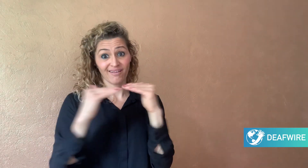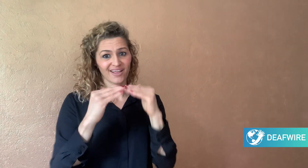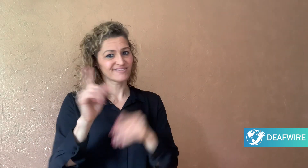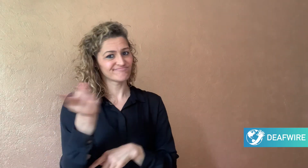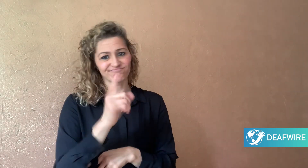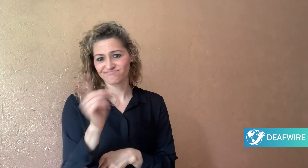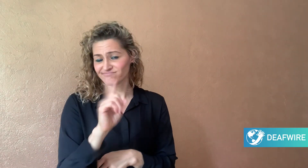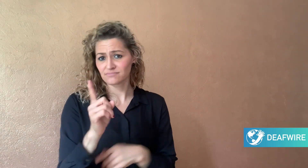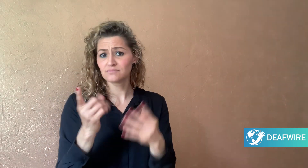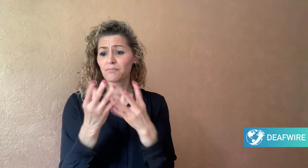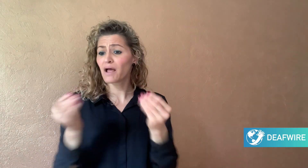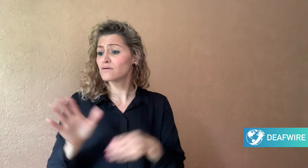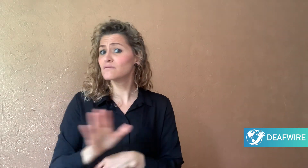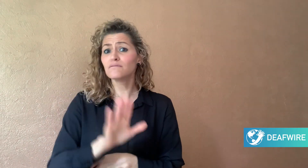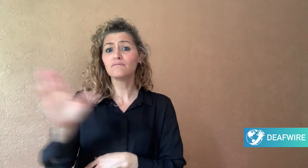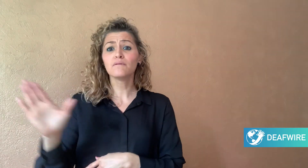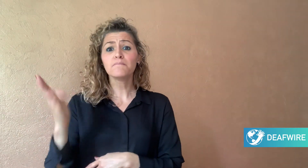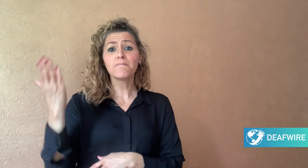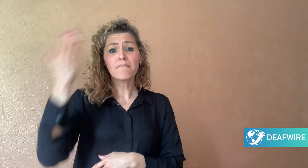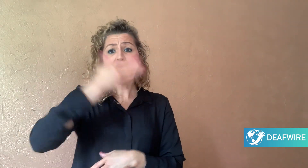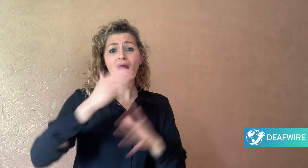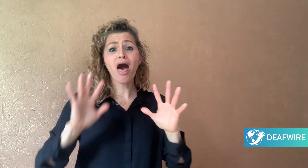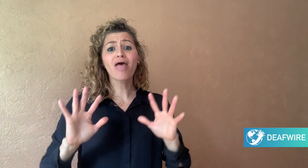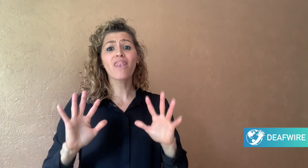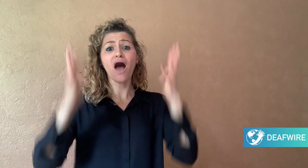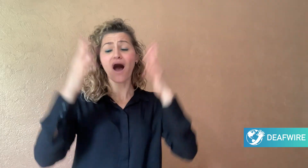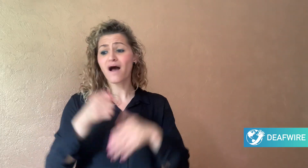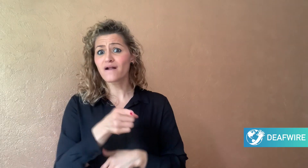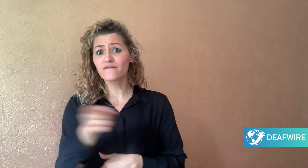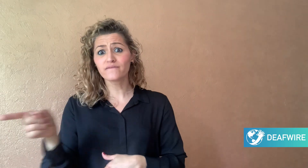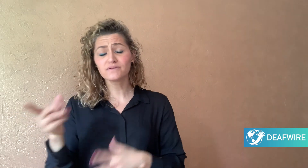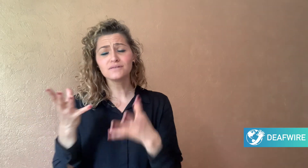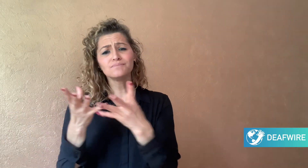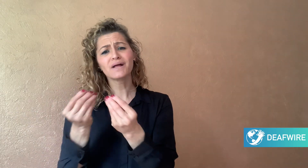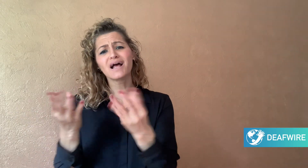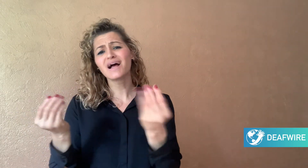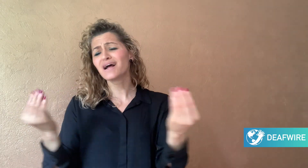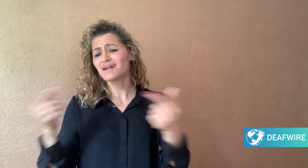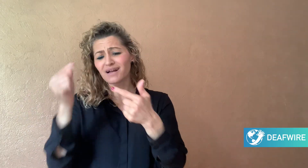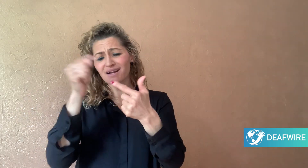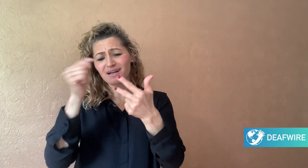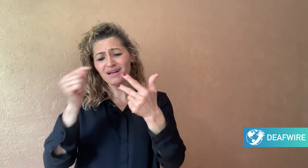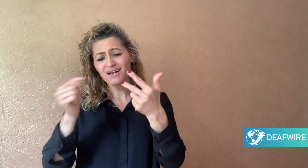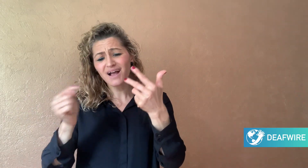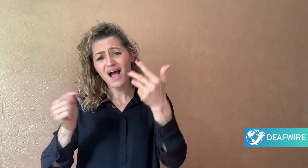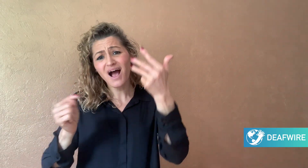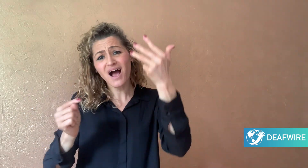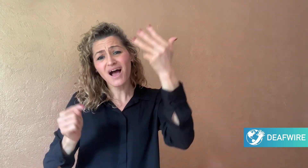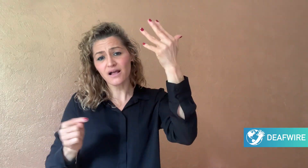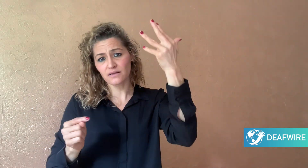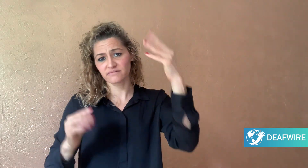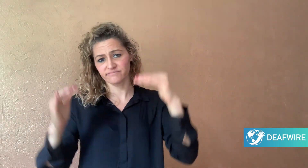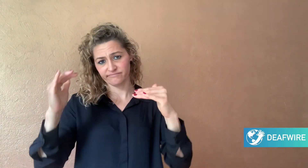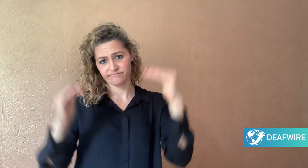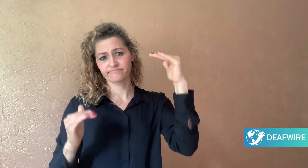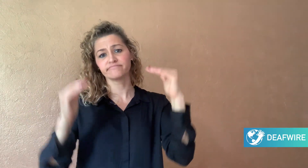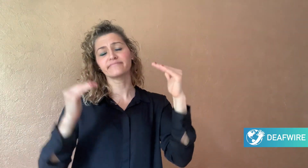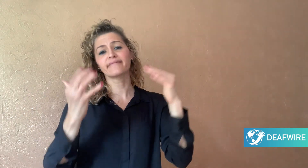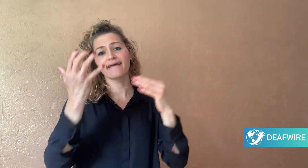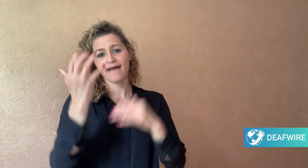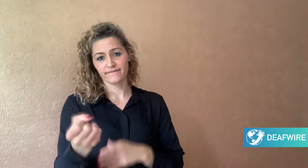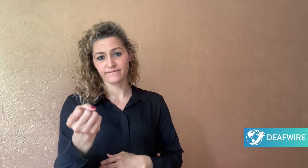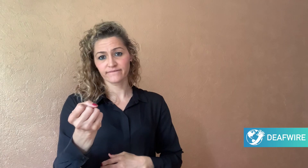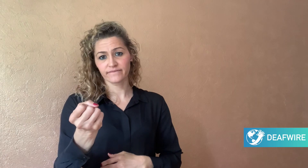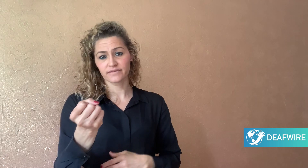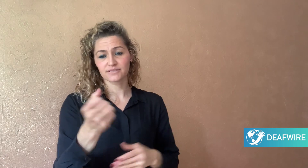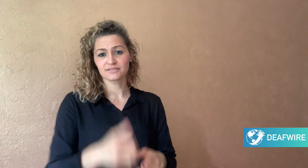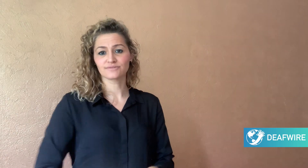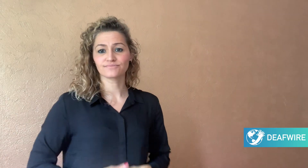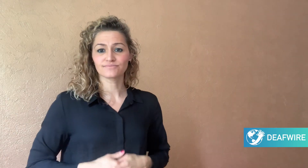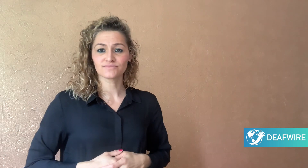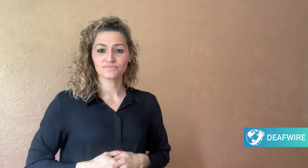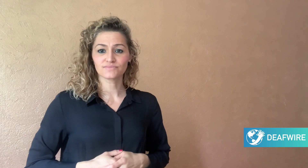exists in almost every area of their lives.